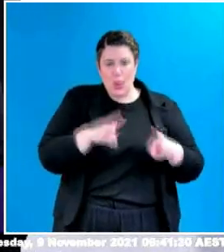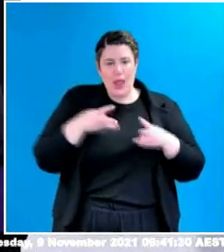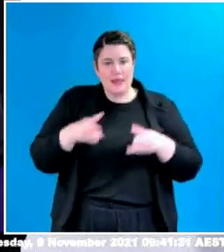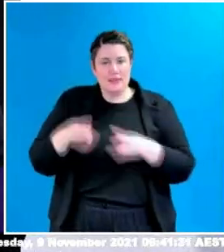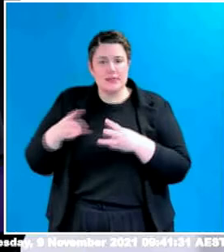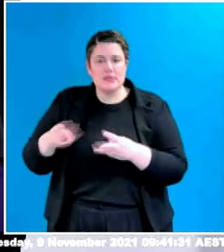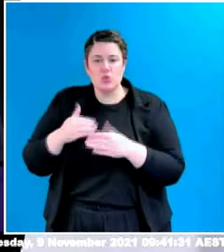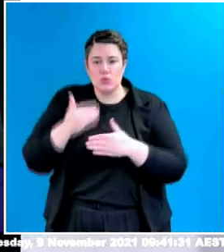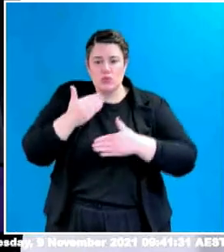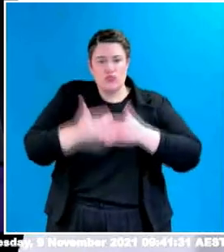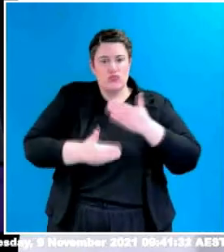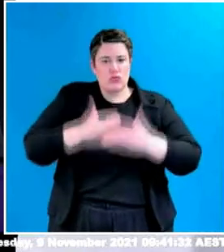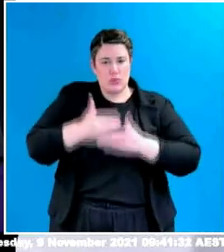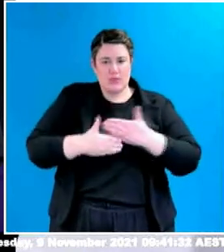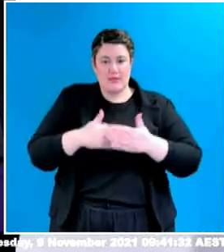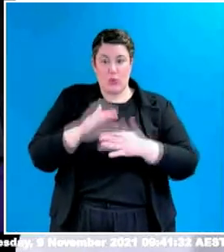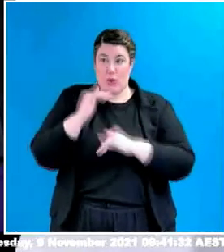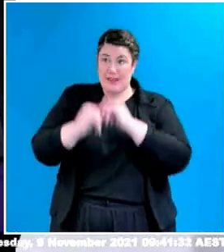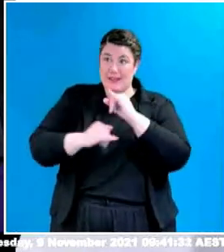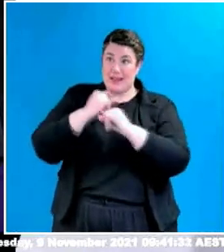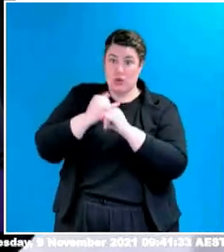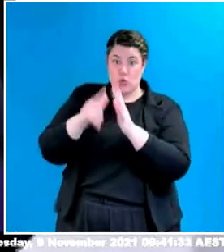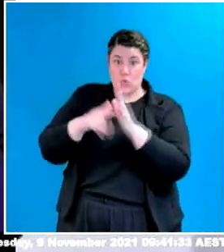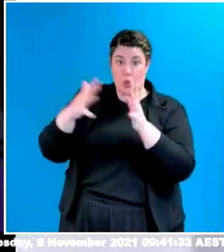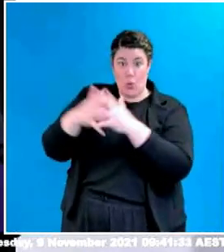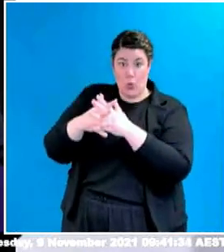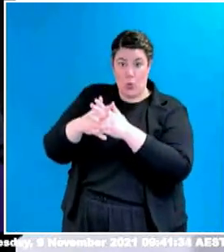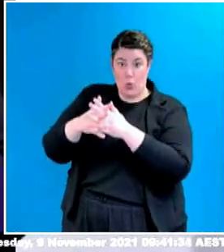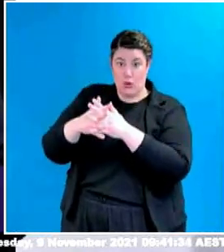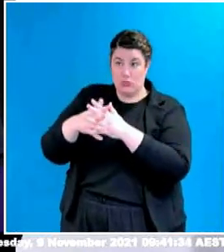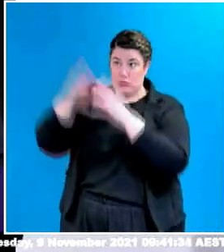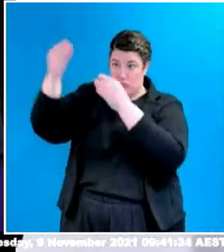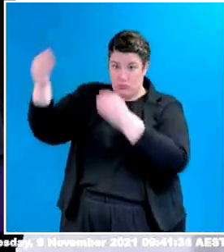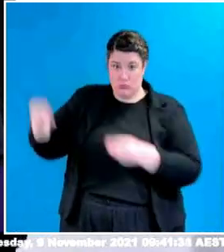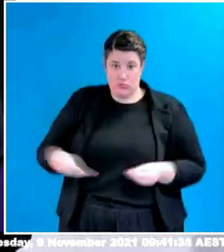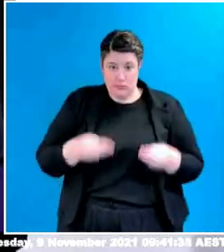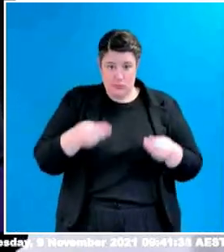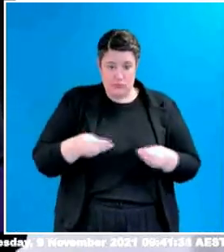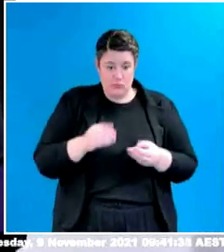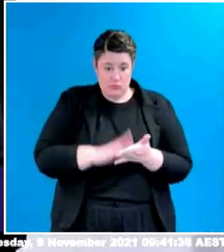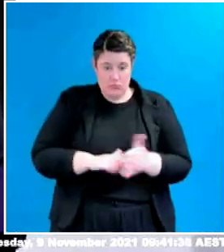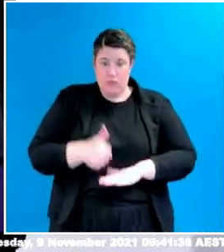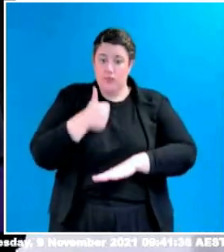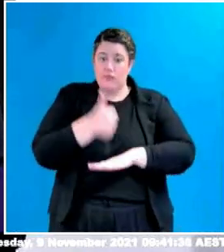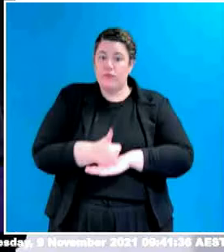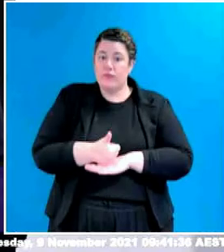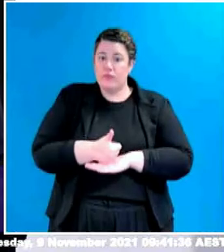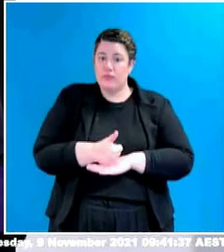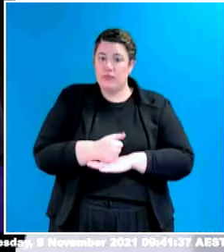process of taking international human rights and bringing them into a domestic setting.